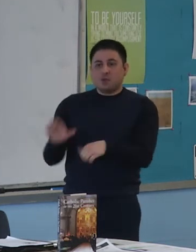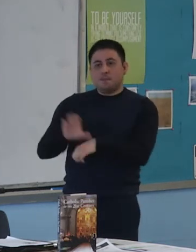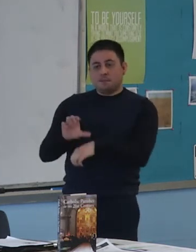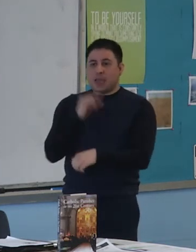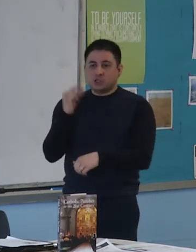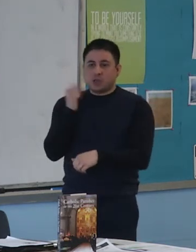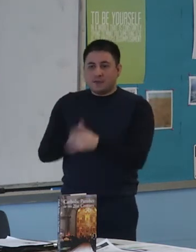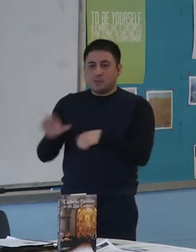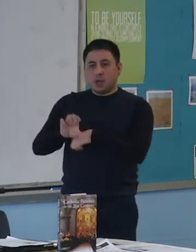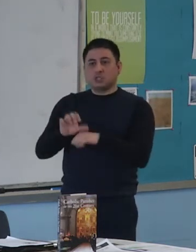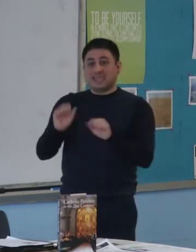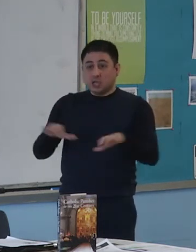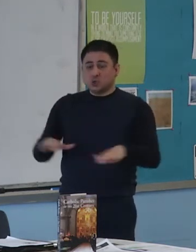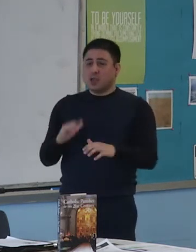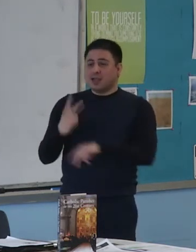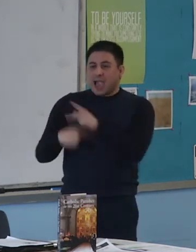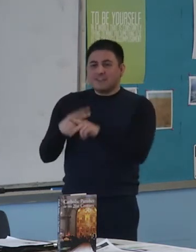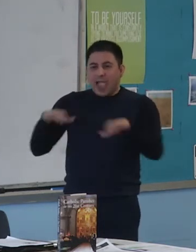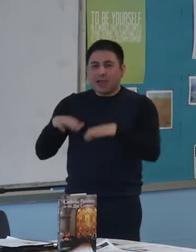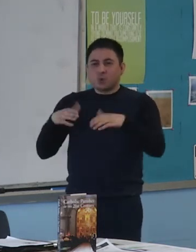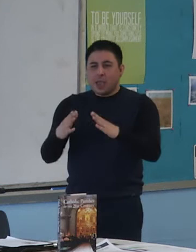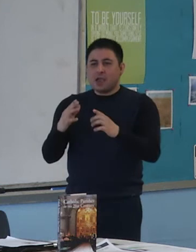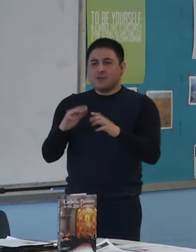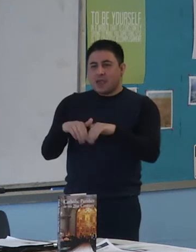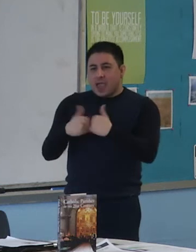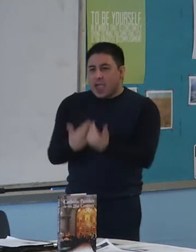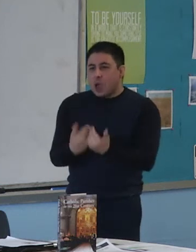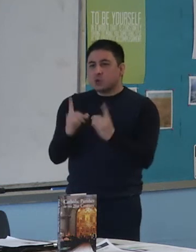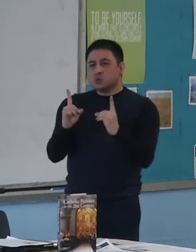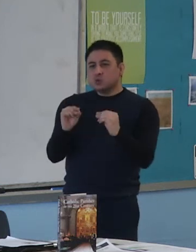could do, is kind of this active way of how does a parishioner with a